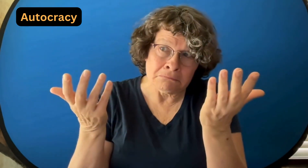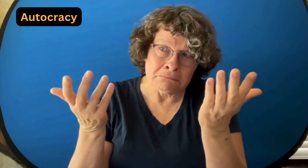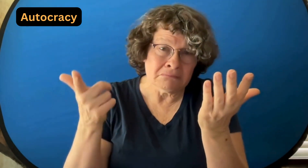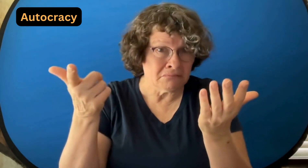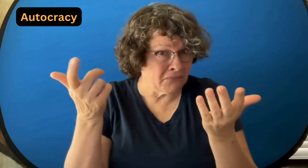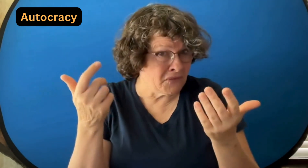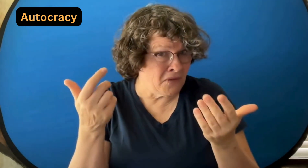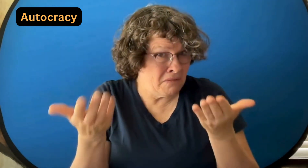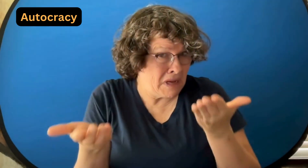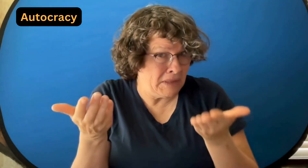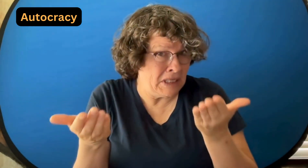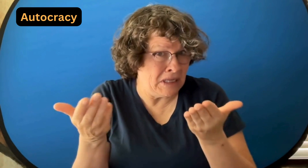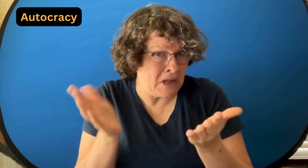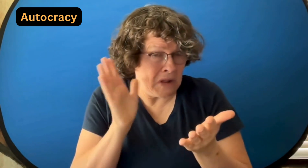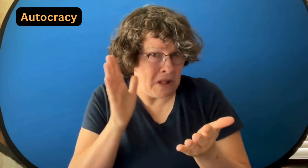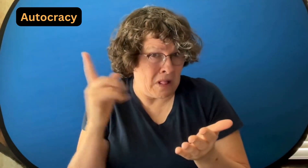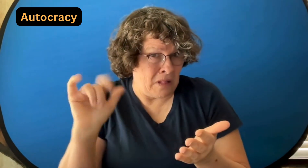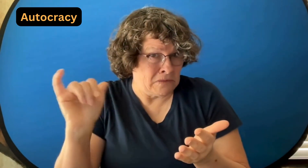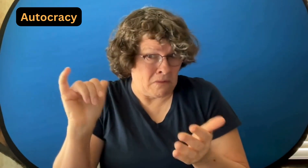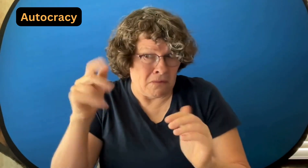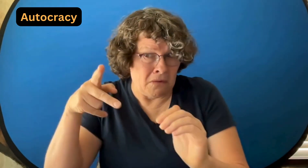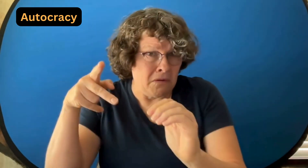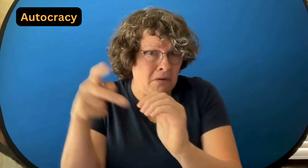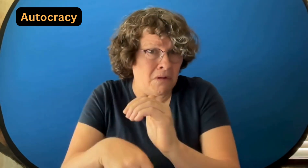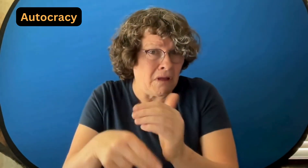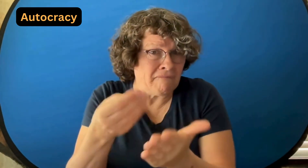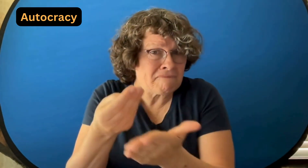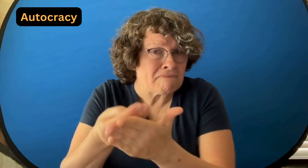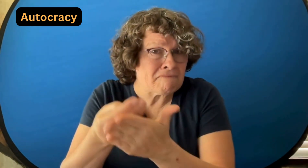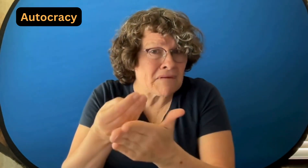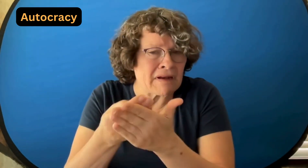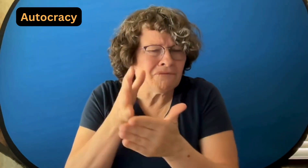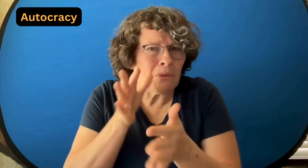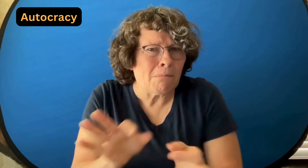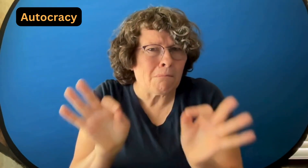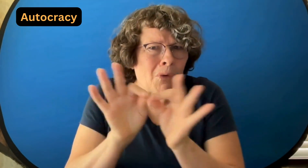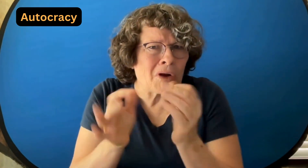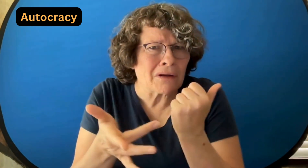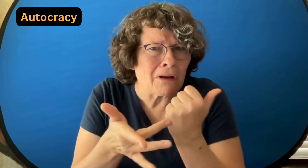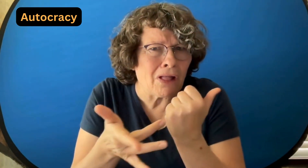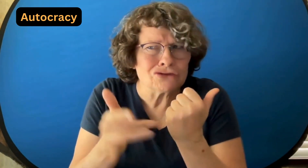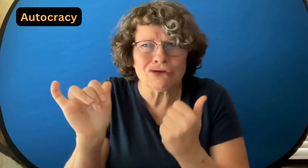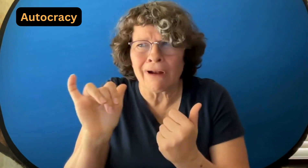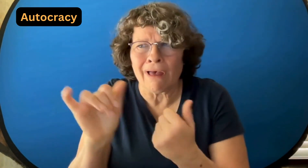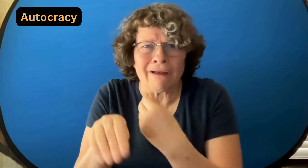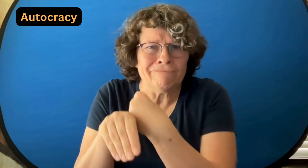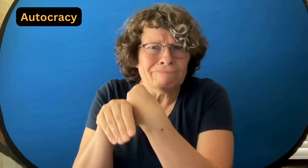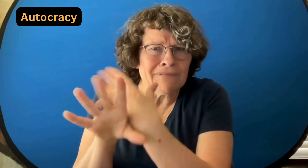They might also decide to cut funding for important technology like videophones